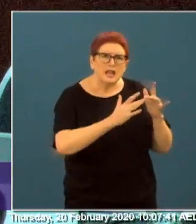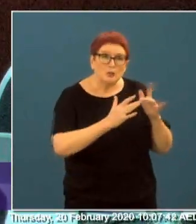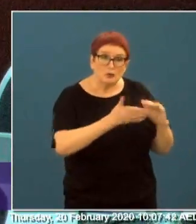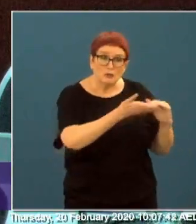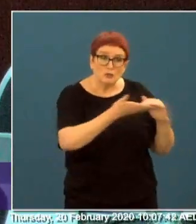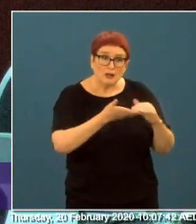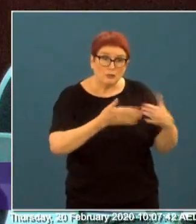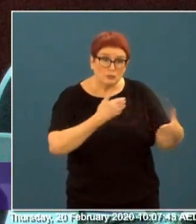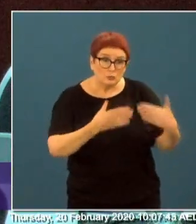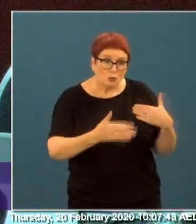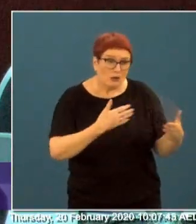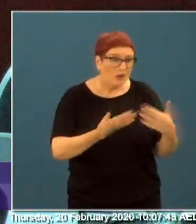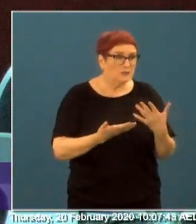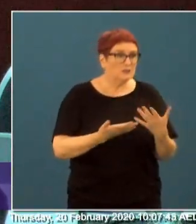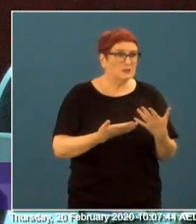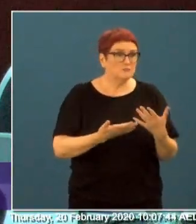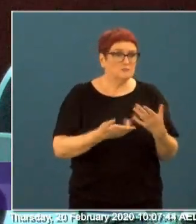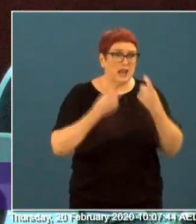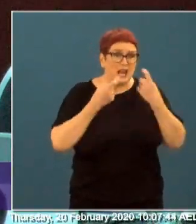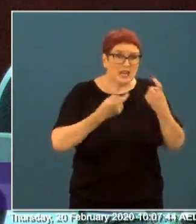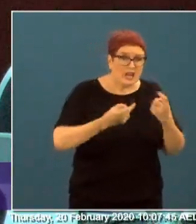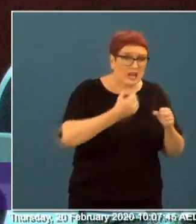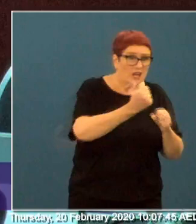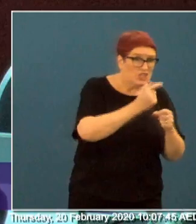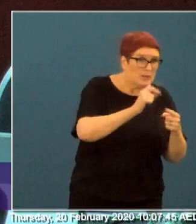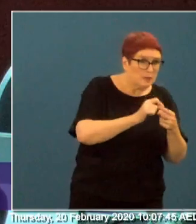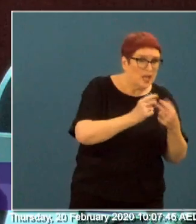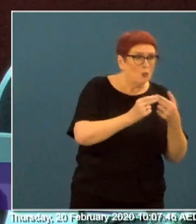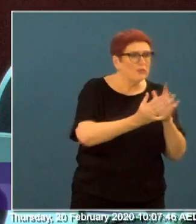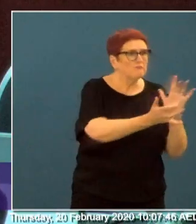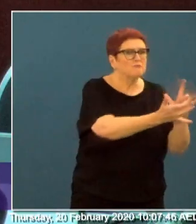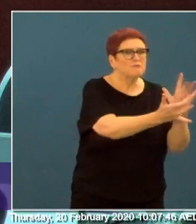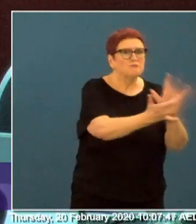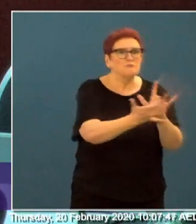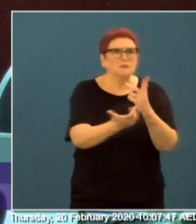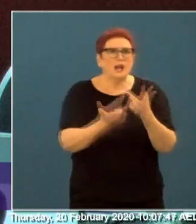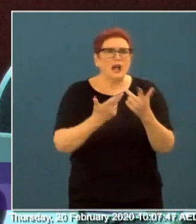in coordinating care between GPs and other health carers in the system?